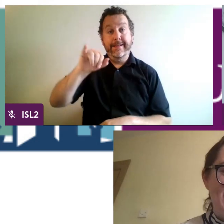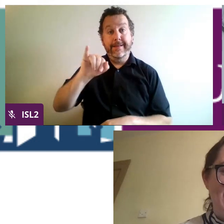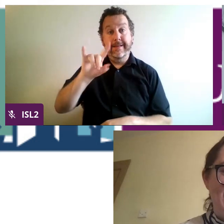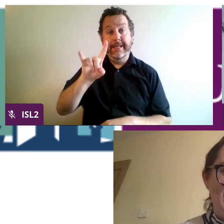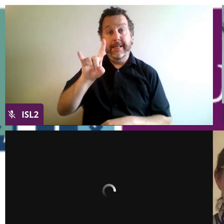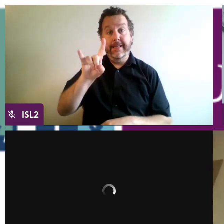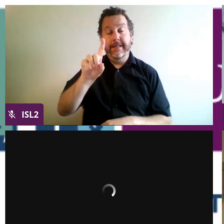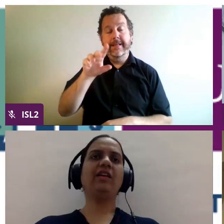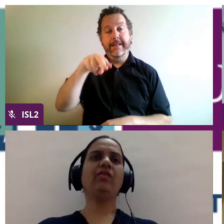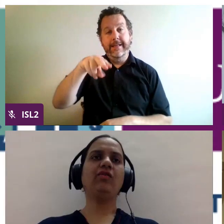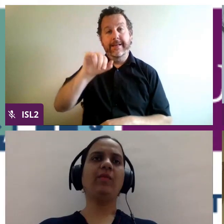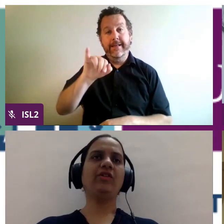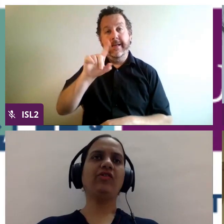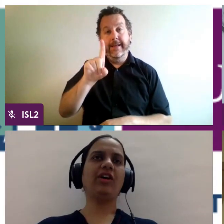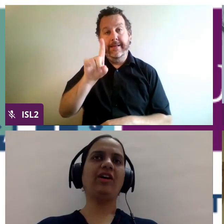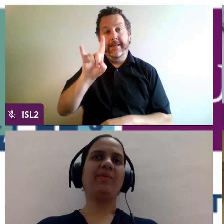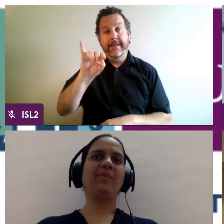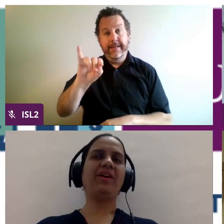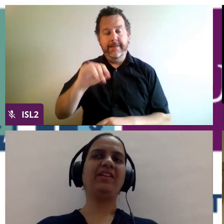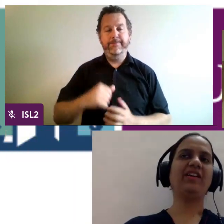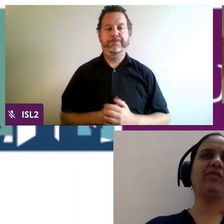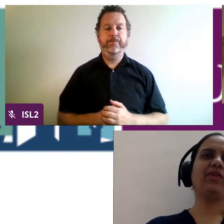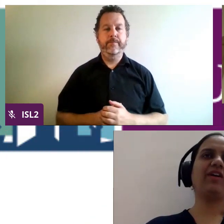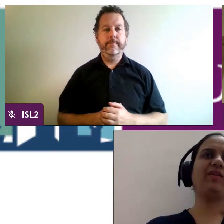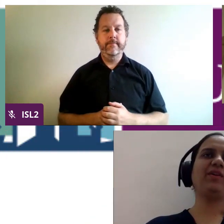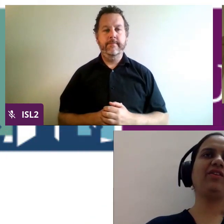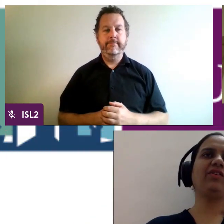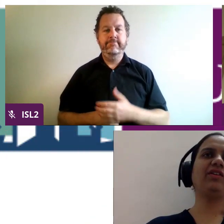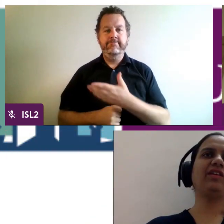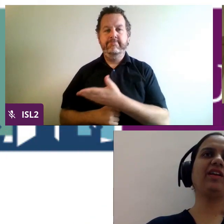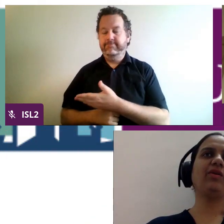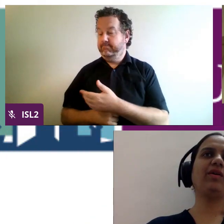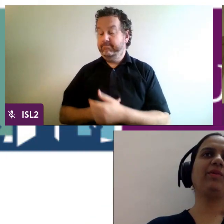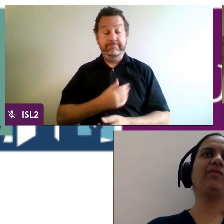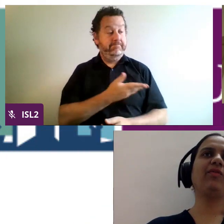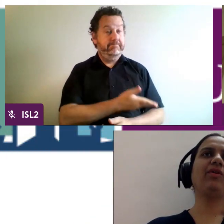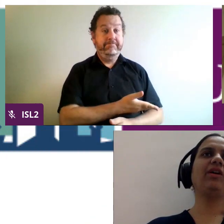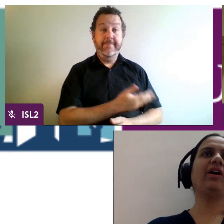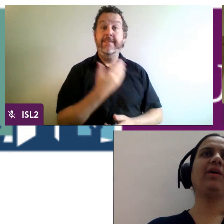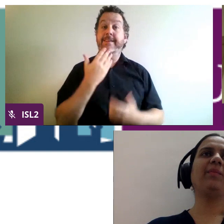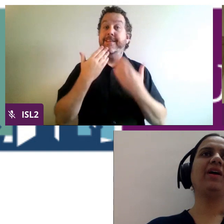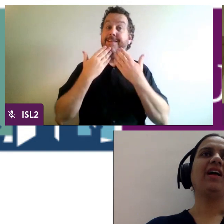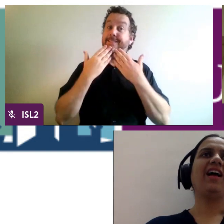Thank you for having me here and outlining the policy frameworks